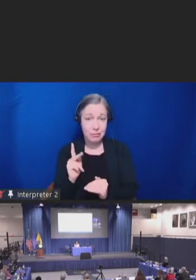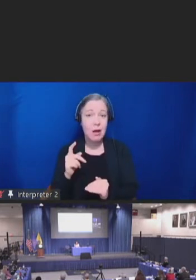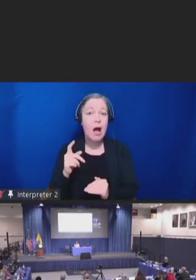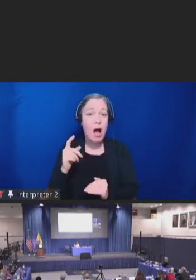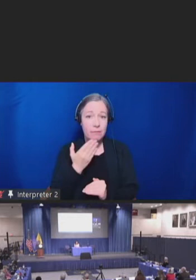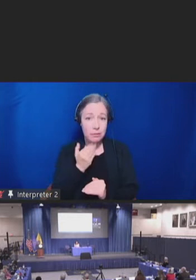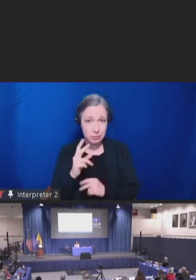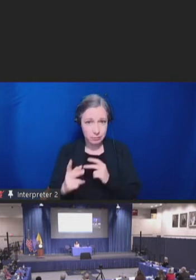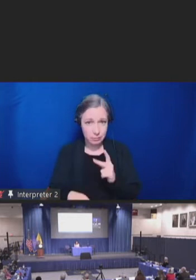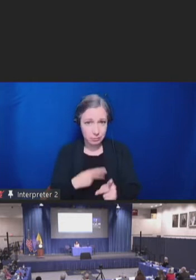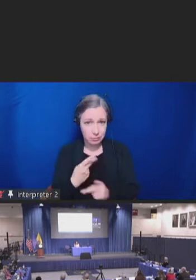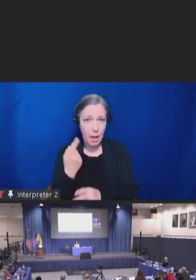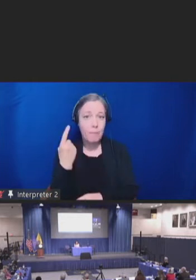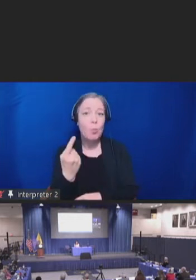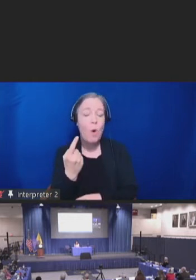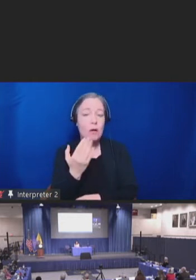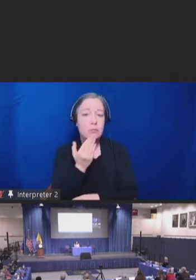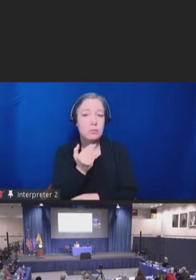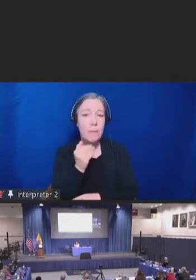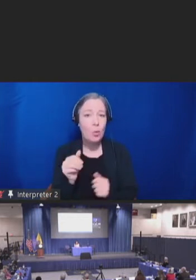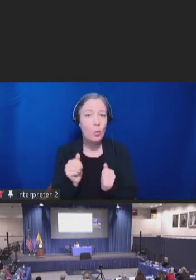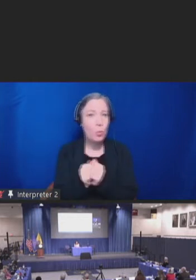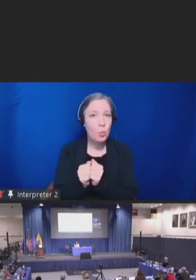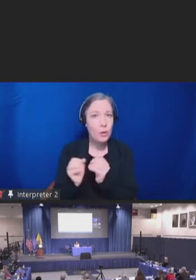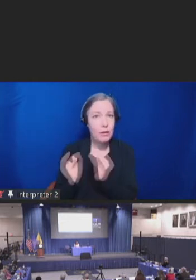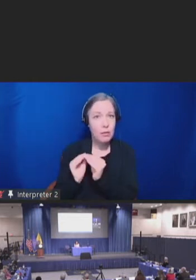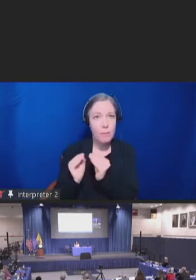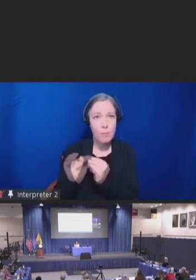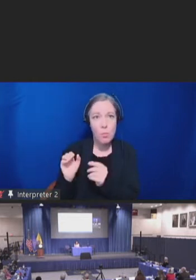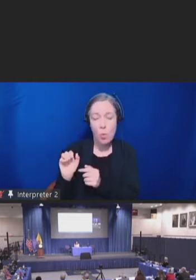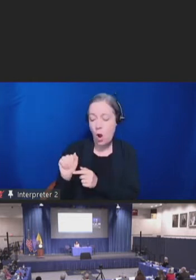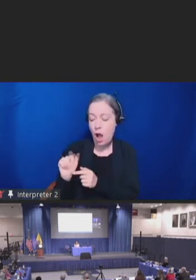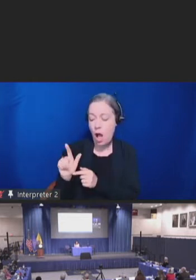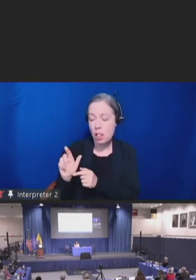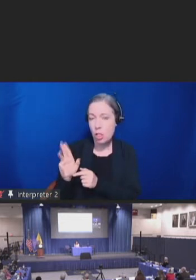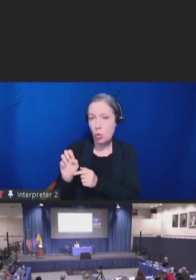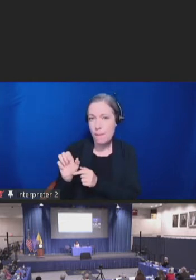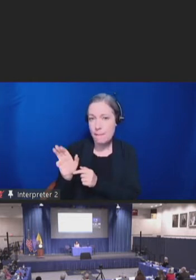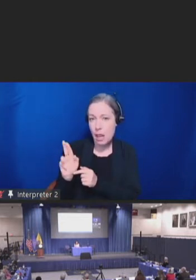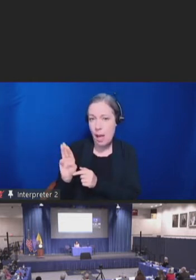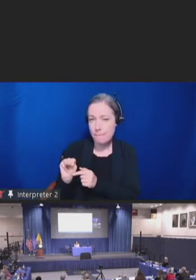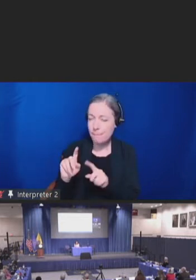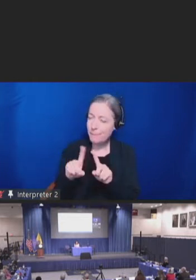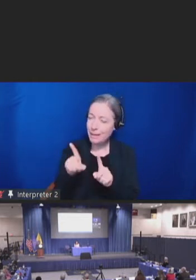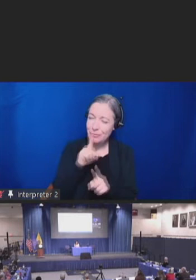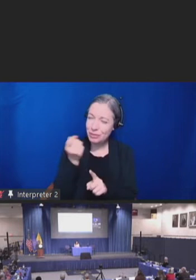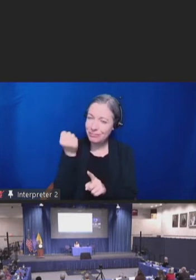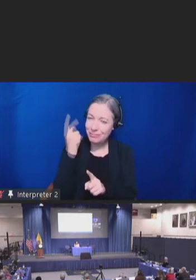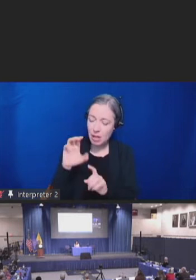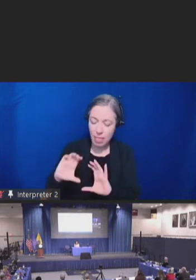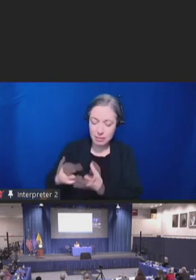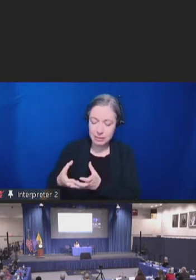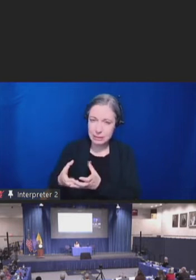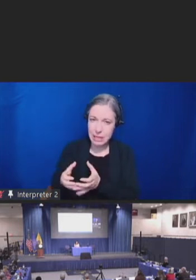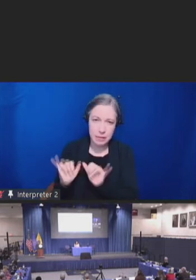But it was a very modest effect size, and more study would be needed to refute or replicate this particular finding.